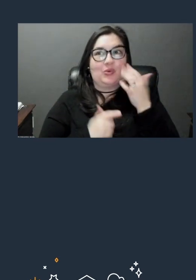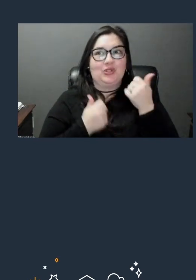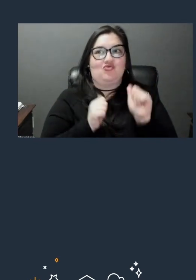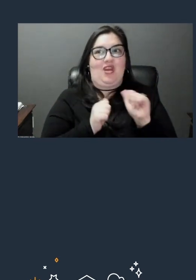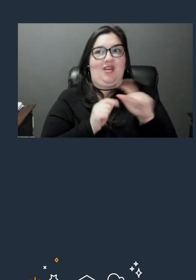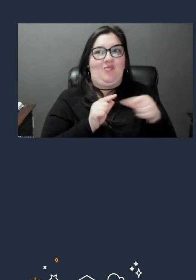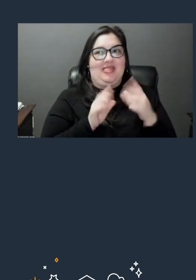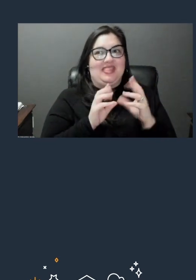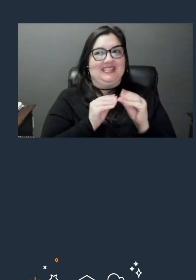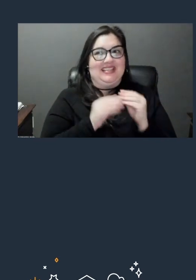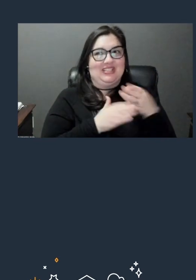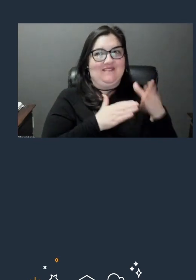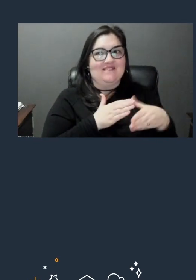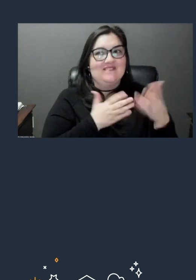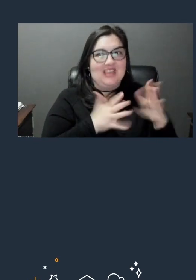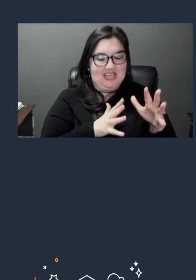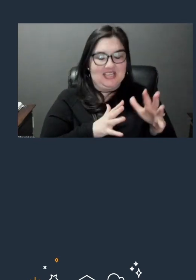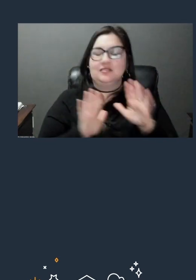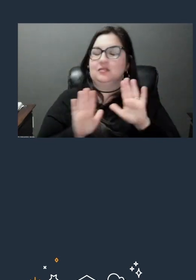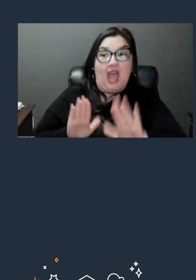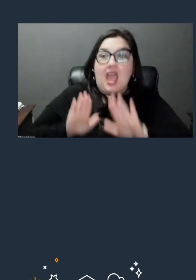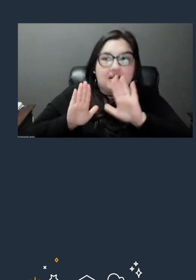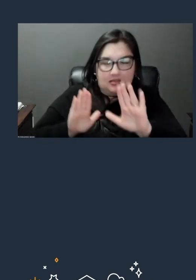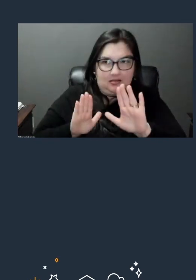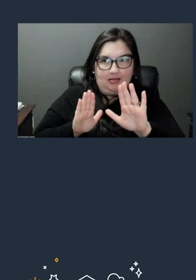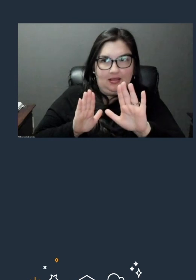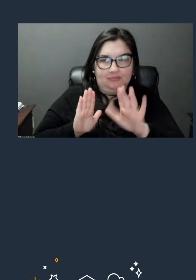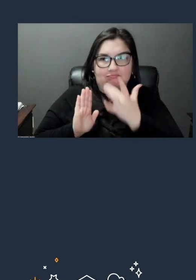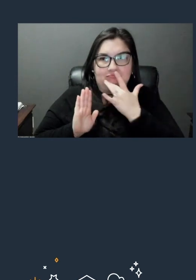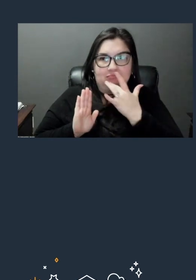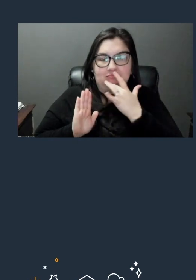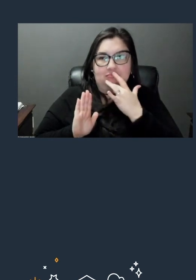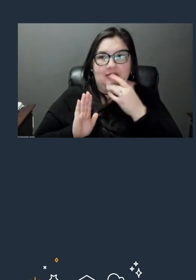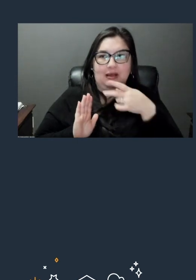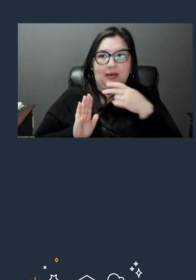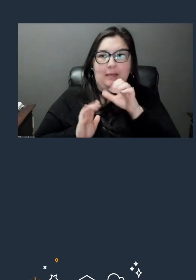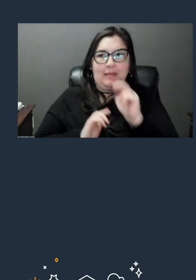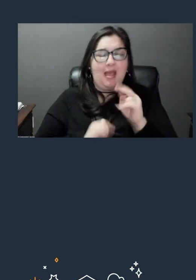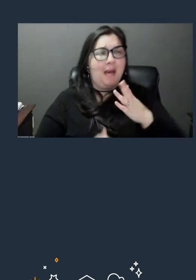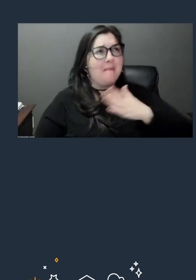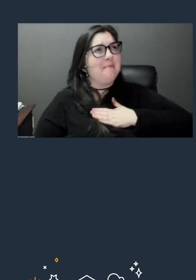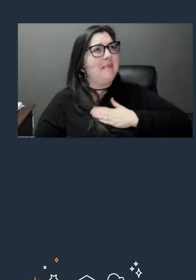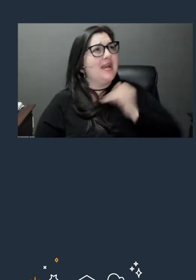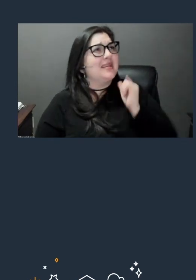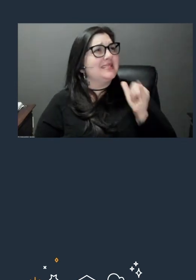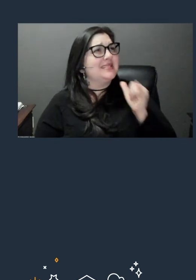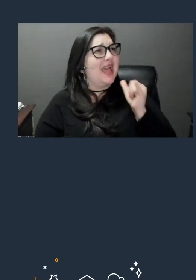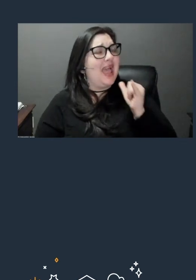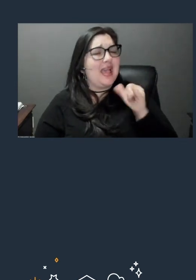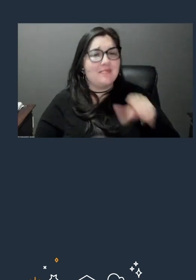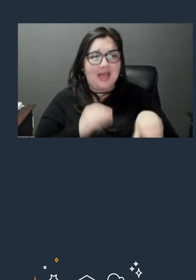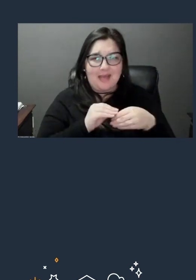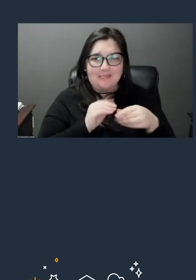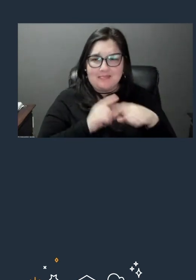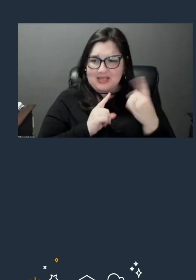So pecan, excellent, excellent choice. Yeah, that was gonna be my choice too, so I'll just have to- - Oh, good! Two votes for pecan! - Go with my second one- Oh, no! - And say apple.